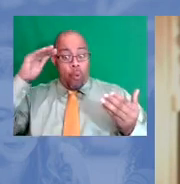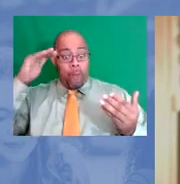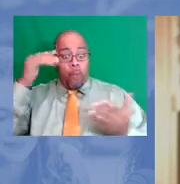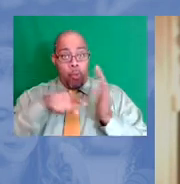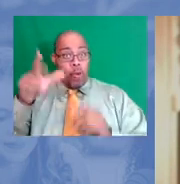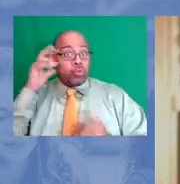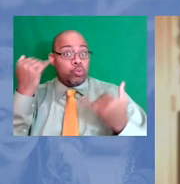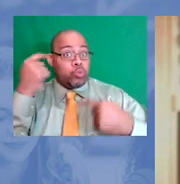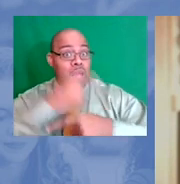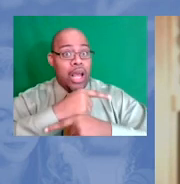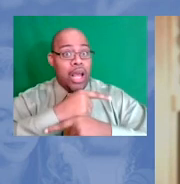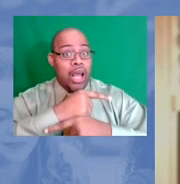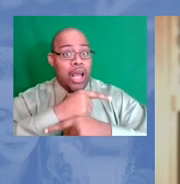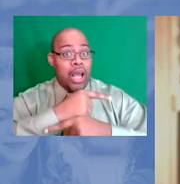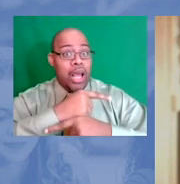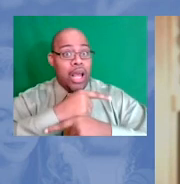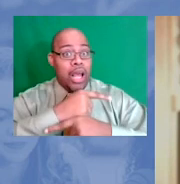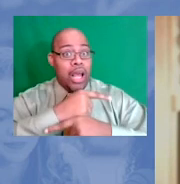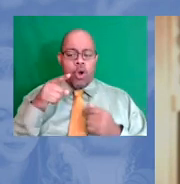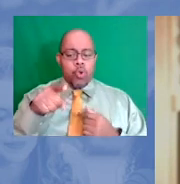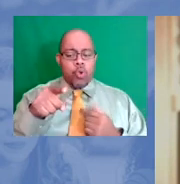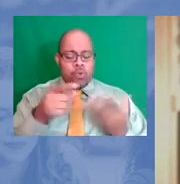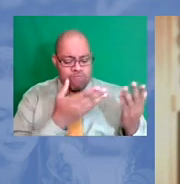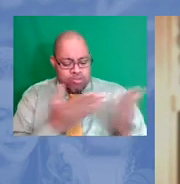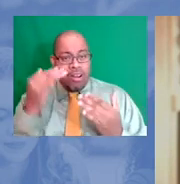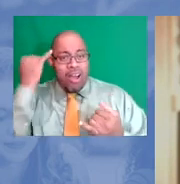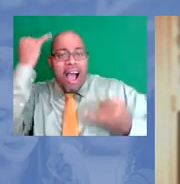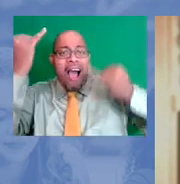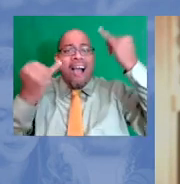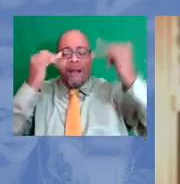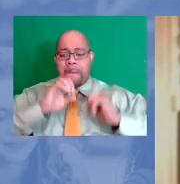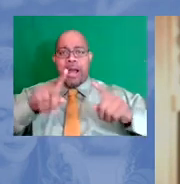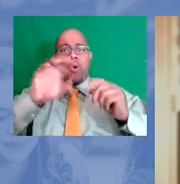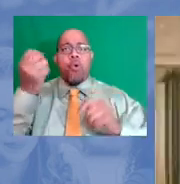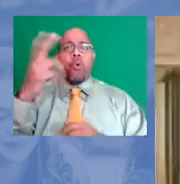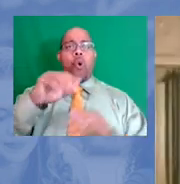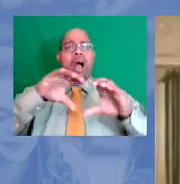INSPIRE YOU TO BRING THESE IDEAS BACK TO YOUR OWN CLASSROOMS AND SCHOOLS.